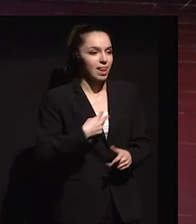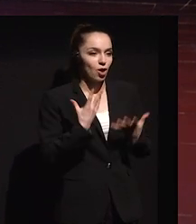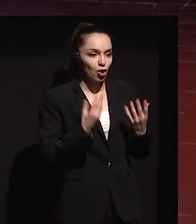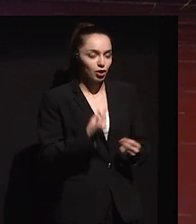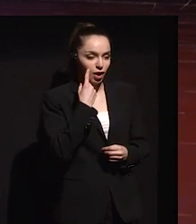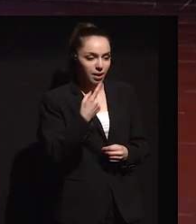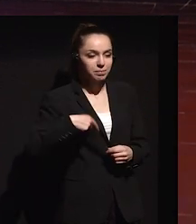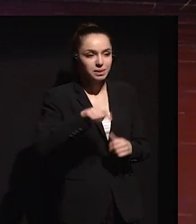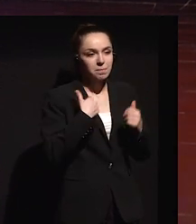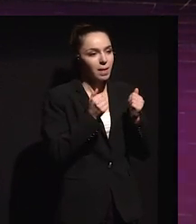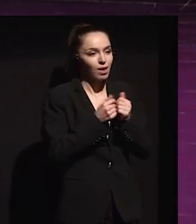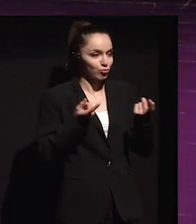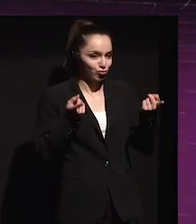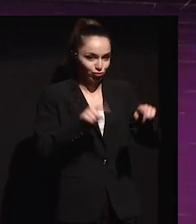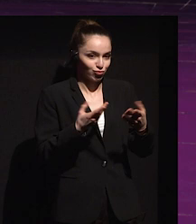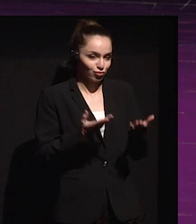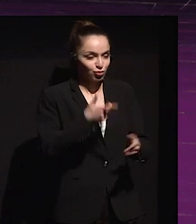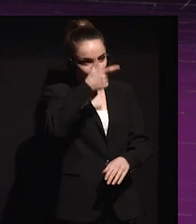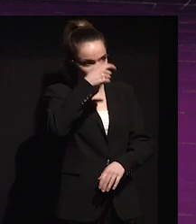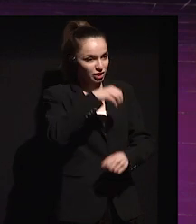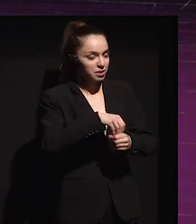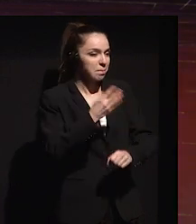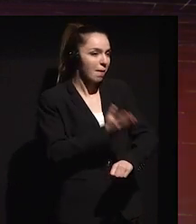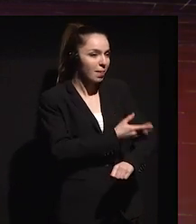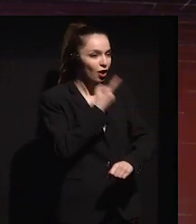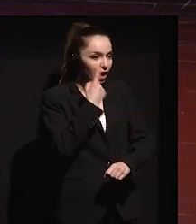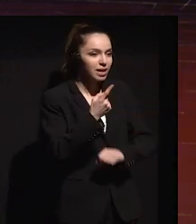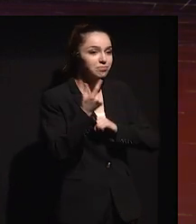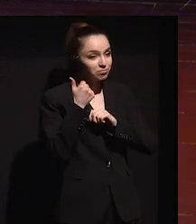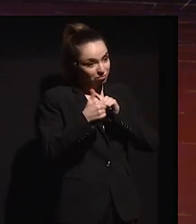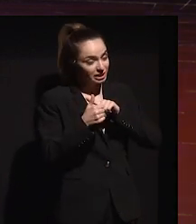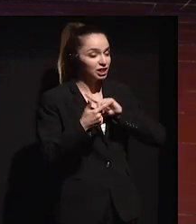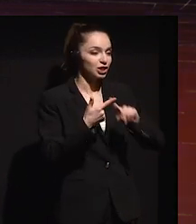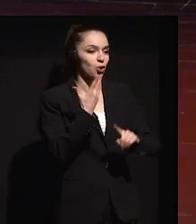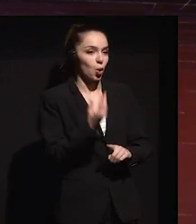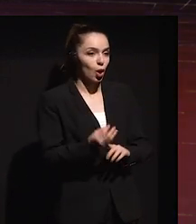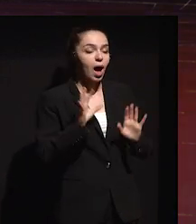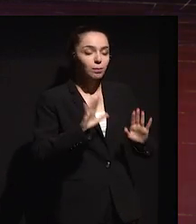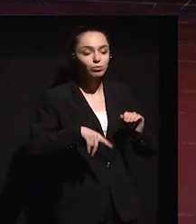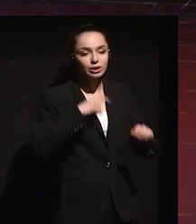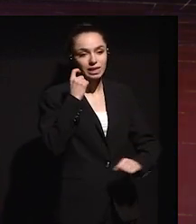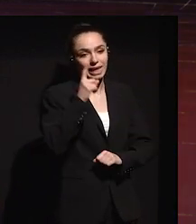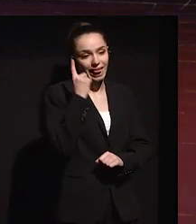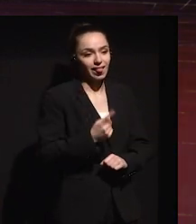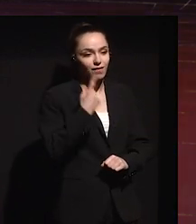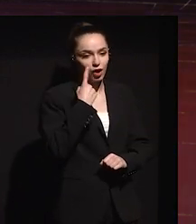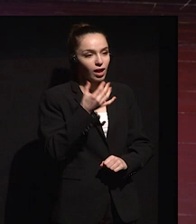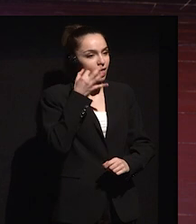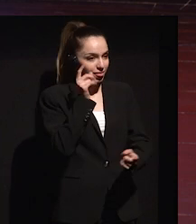I want to state that I am honored and excited to contribute to the WOW Festival, It's a great honor,